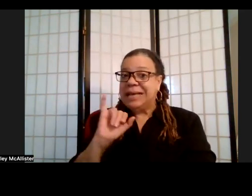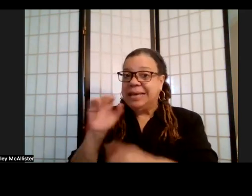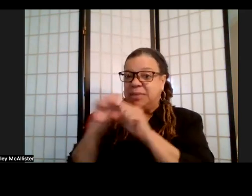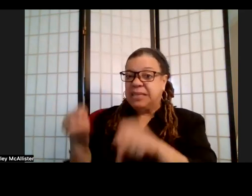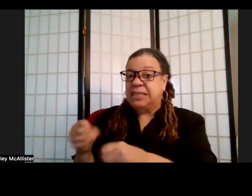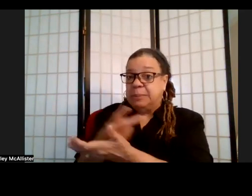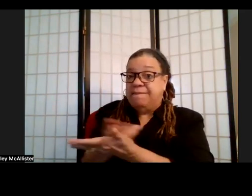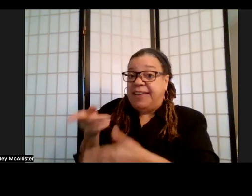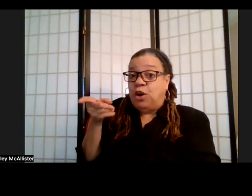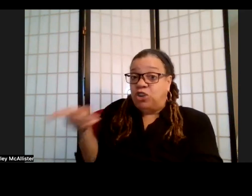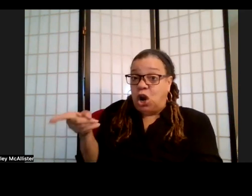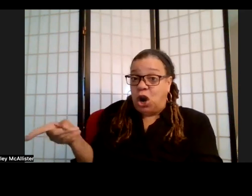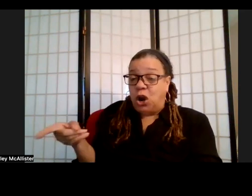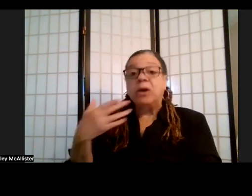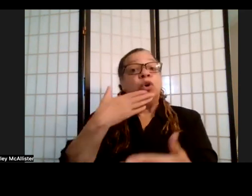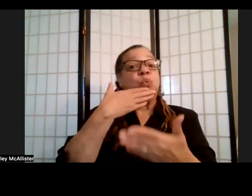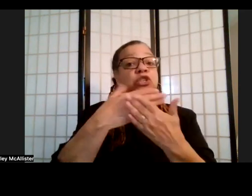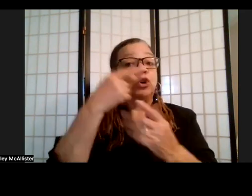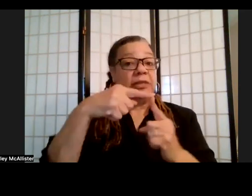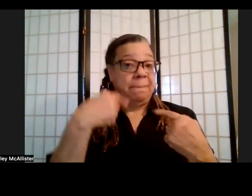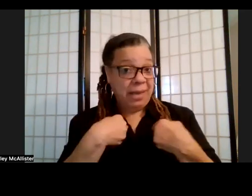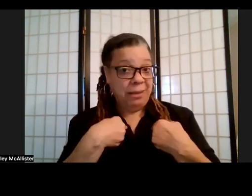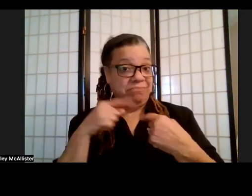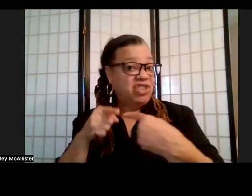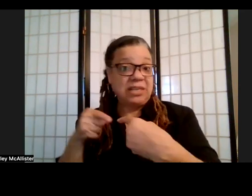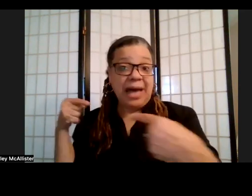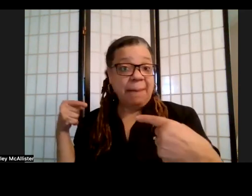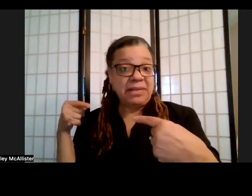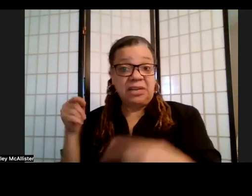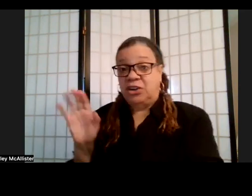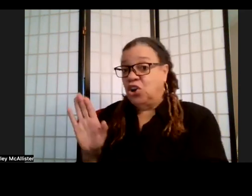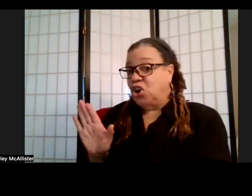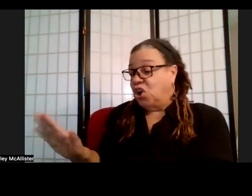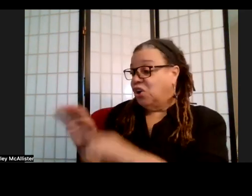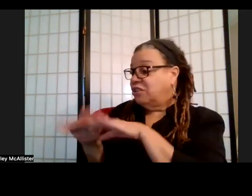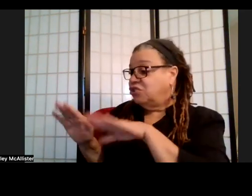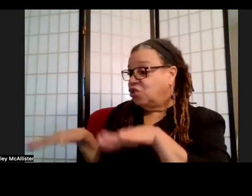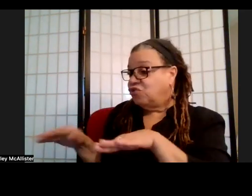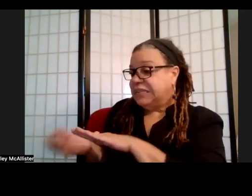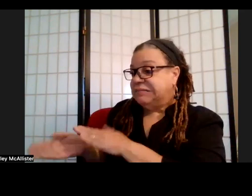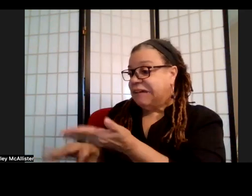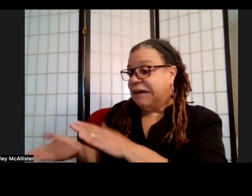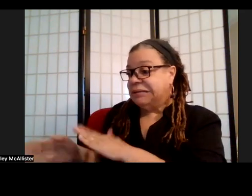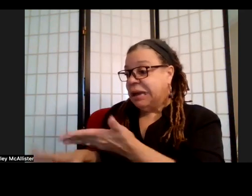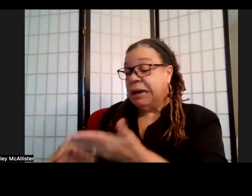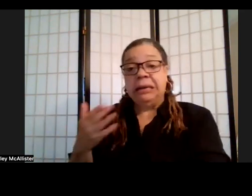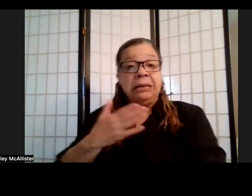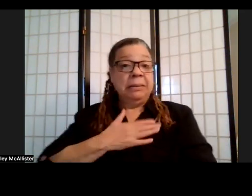Infections of the sort that threatened Sahiba and her children were lamentable but inevitable, given the dire levels of poverty in the area.